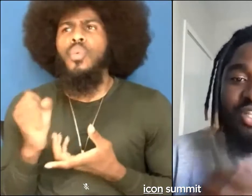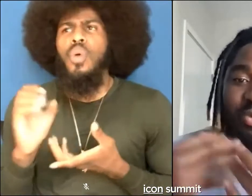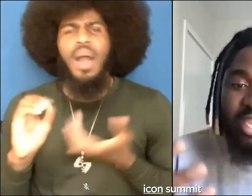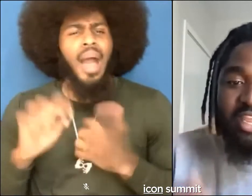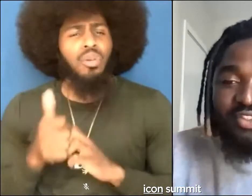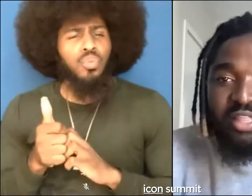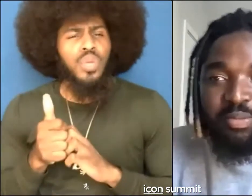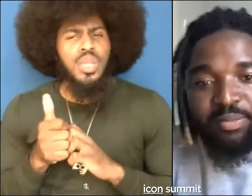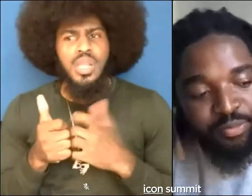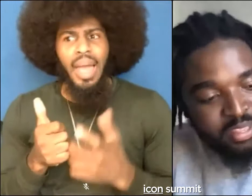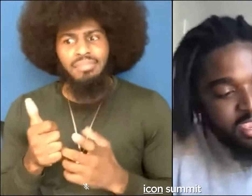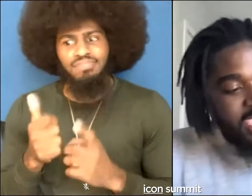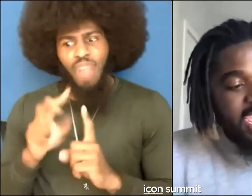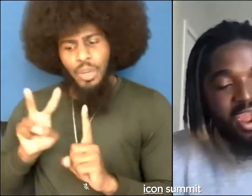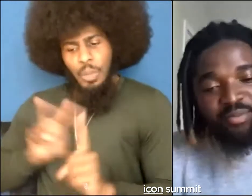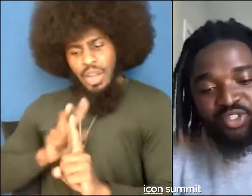so that we can give to other people.